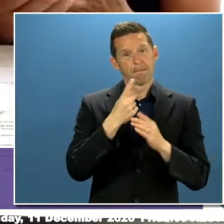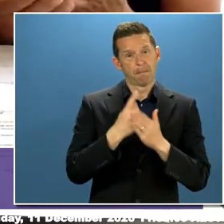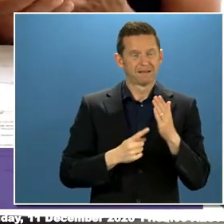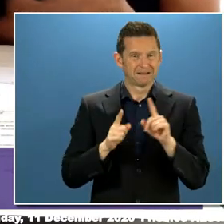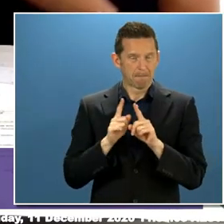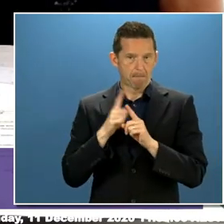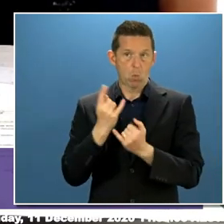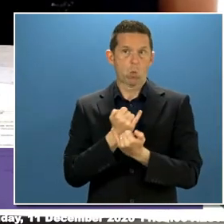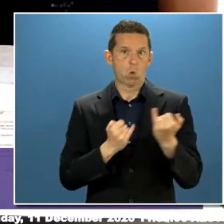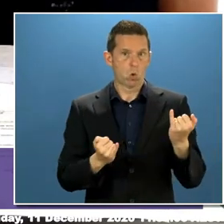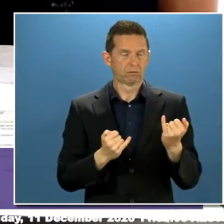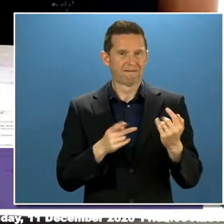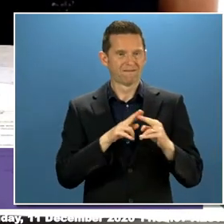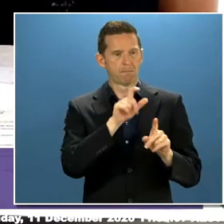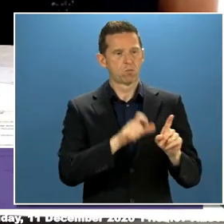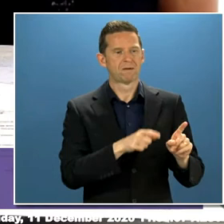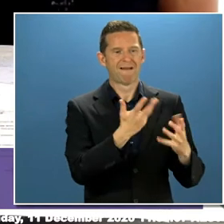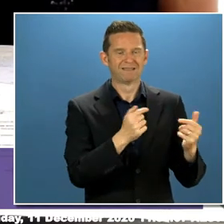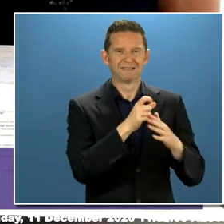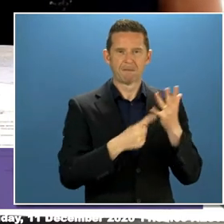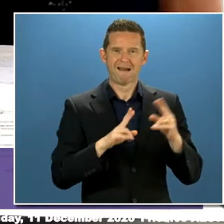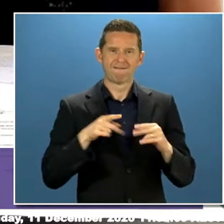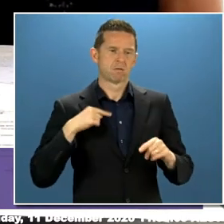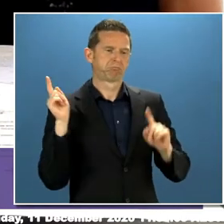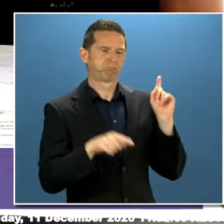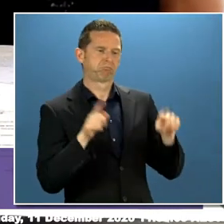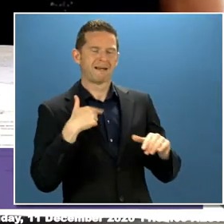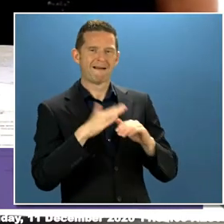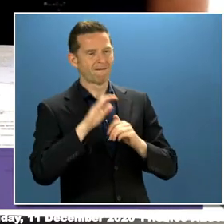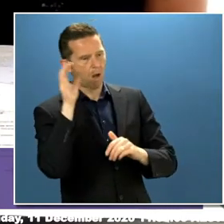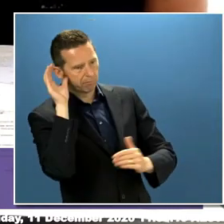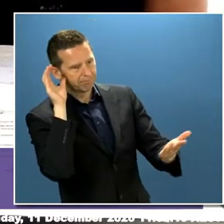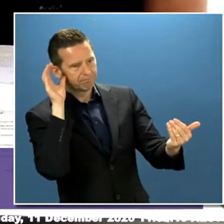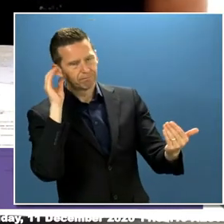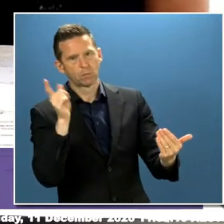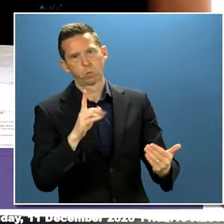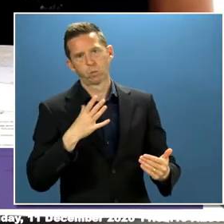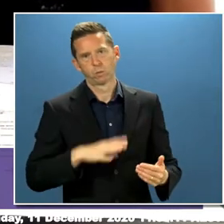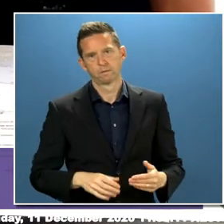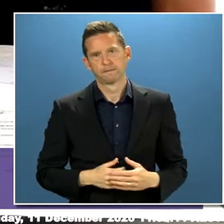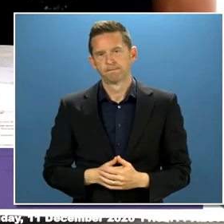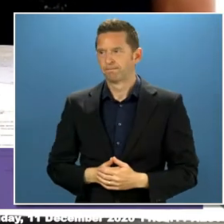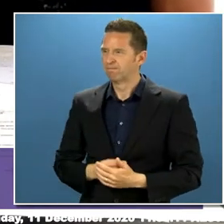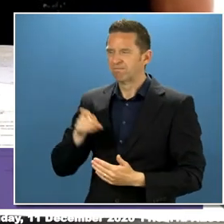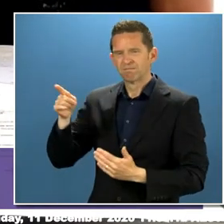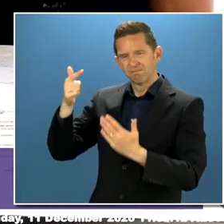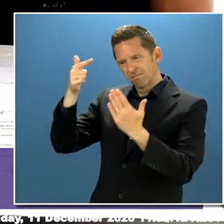for somebody with disability. So, looking at each of the 7 values, I step back and say these are